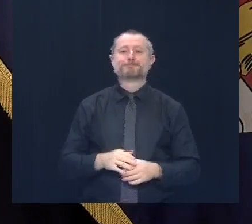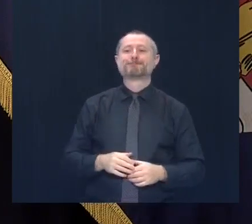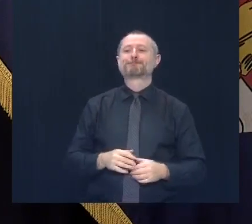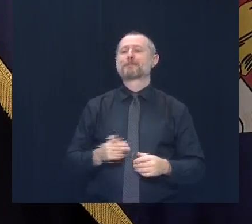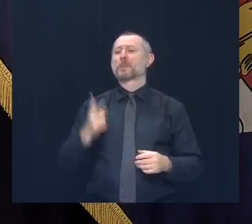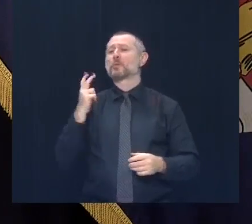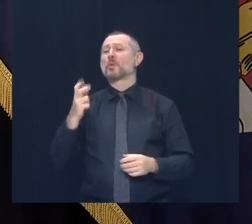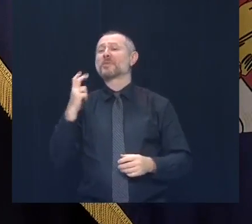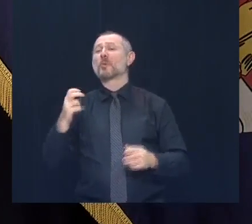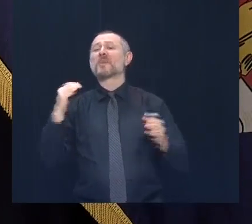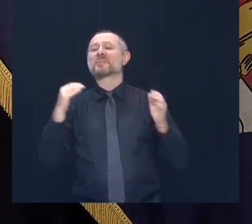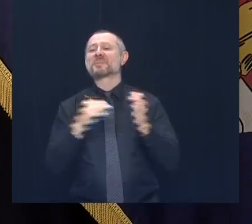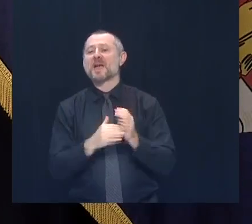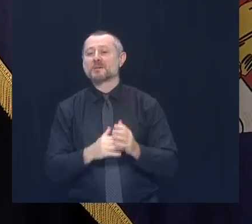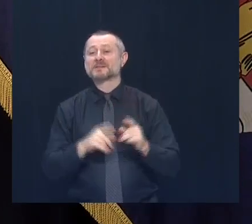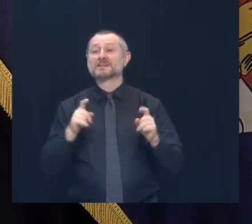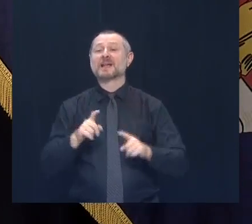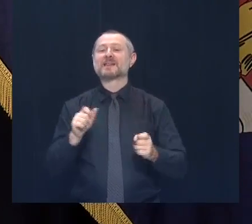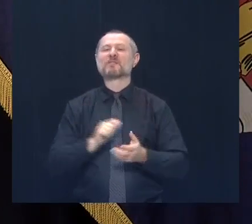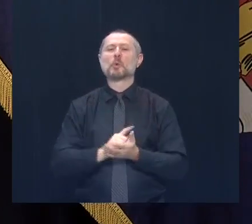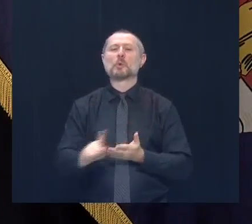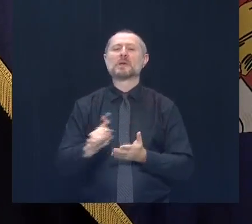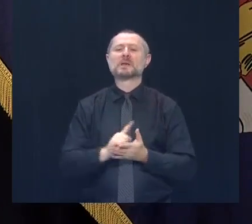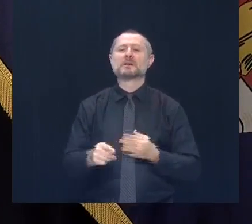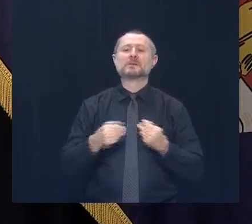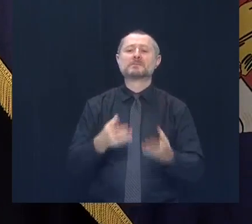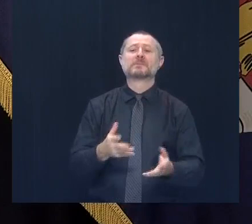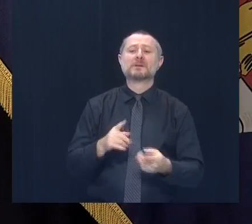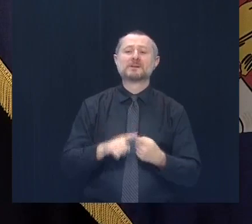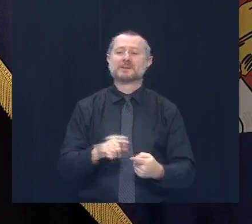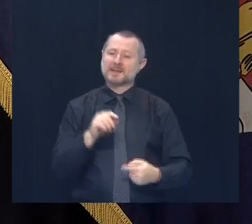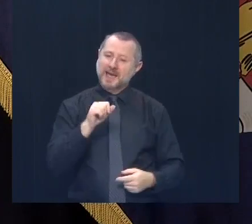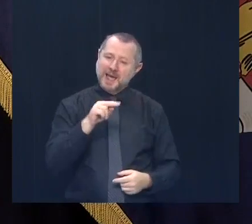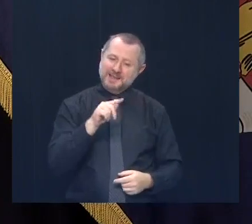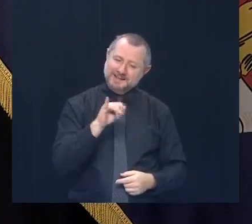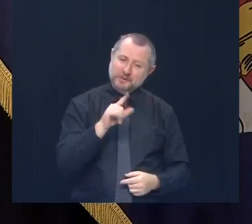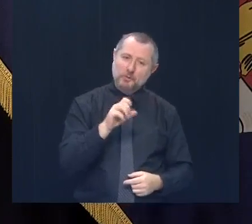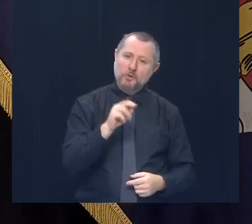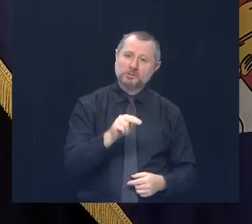TESTS, YOU LEAVE OUTq HUNDREDS OF THOUSANDS OF TESTS. WE DO IT AT THE NURSING HOME